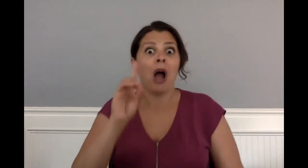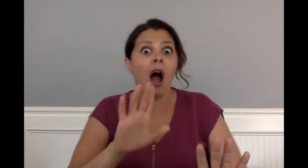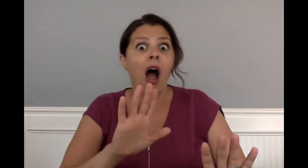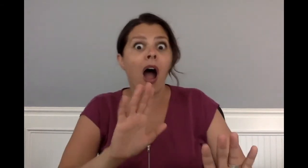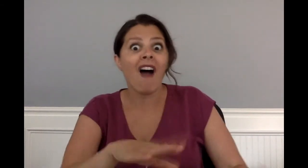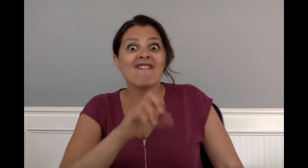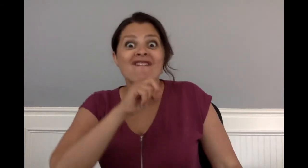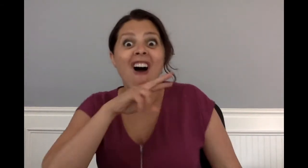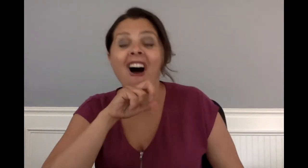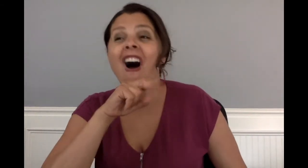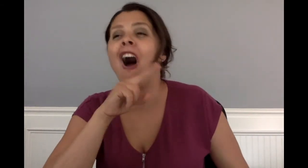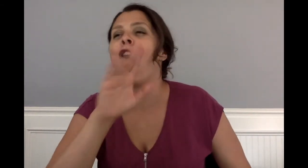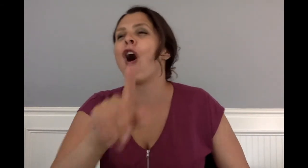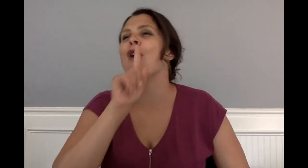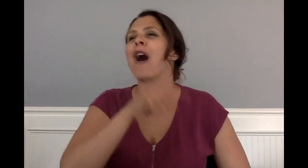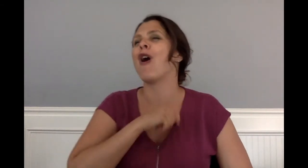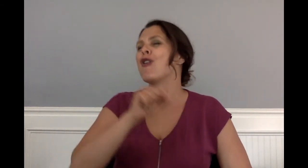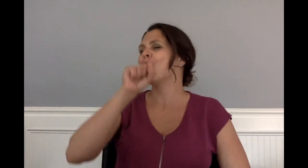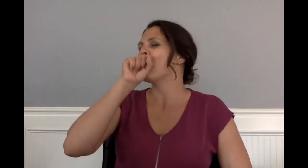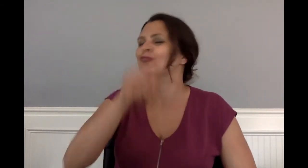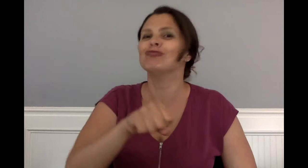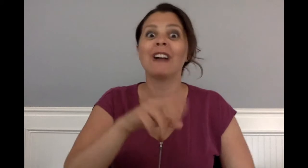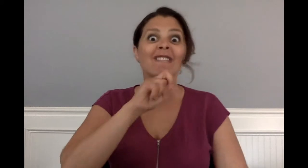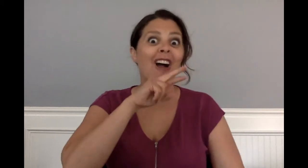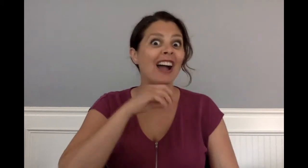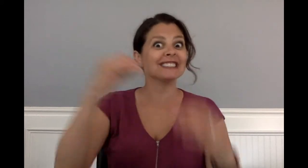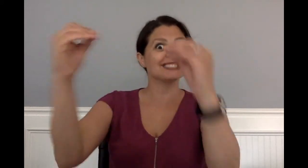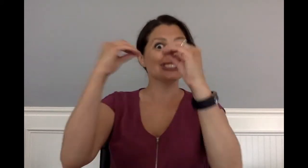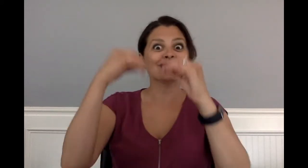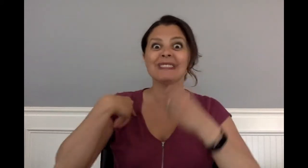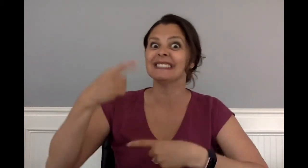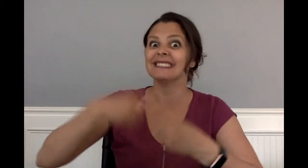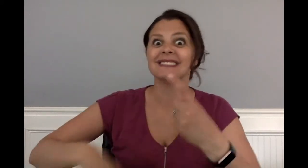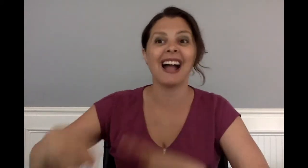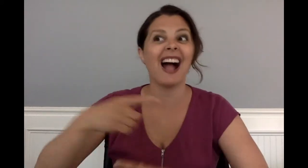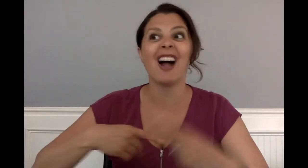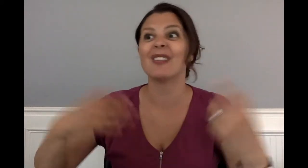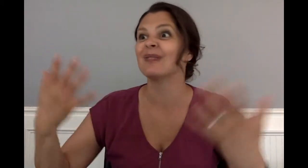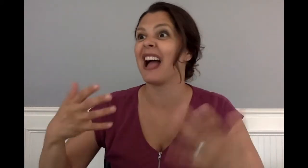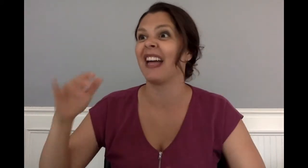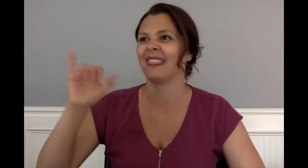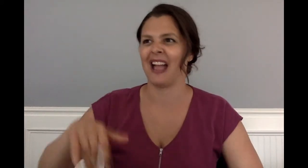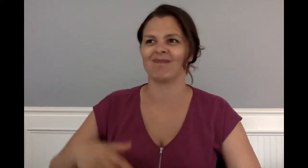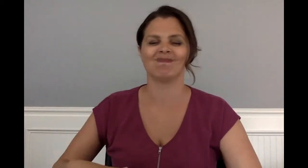“Frog? I love Frog! She taught me the best sign.”